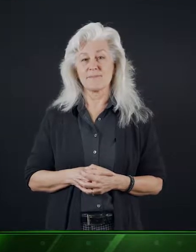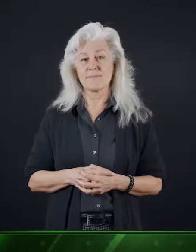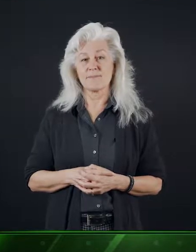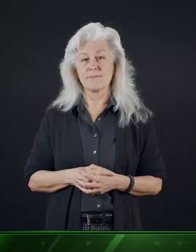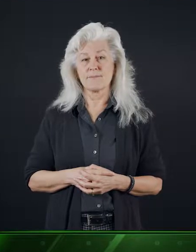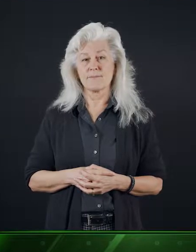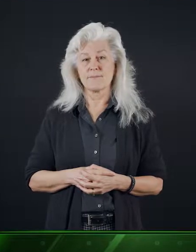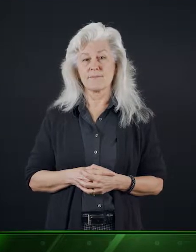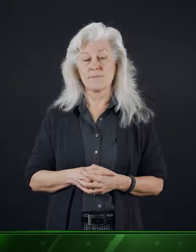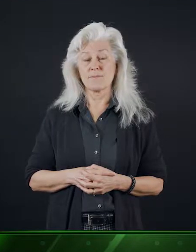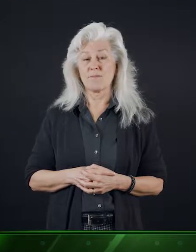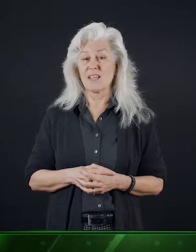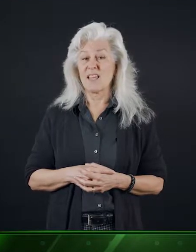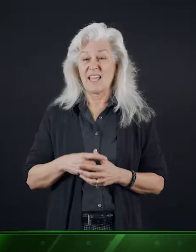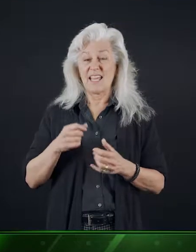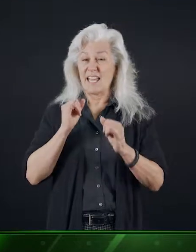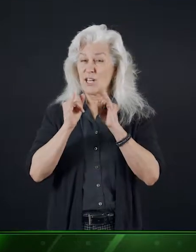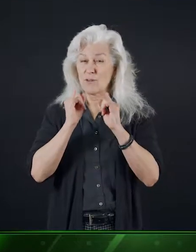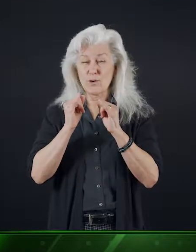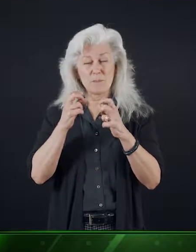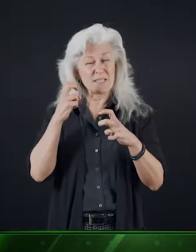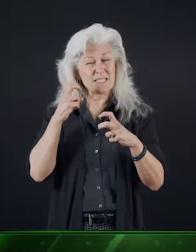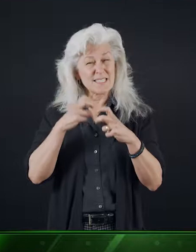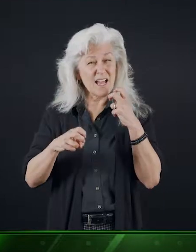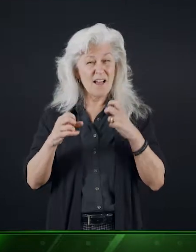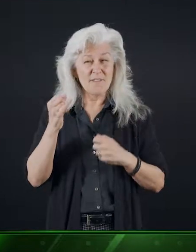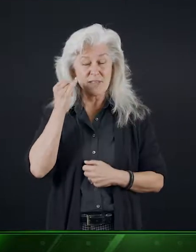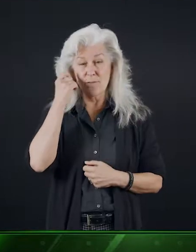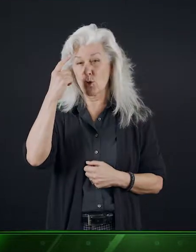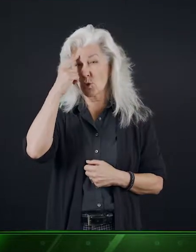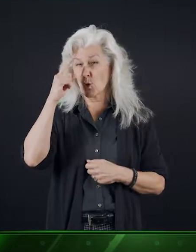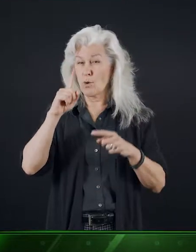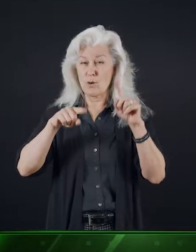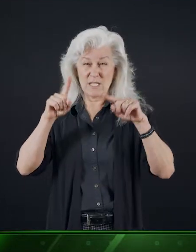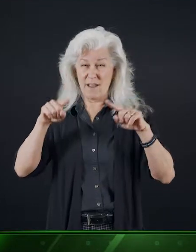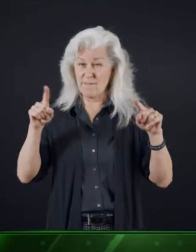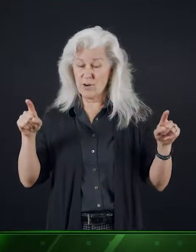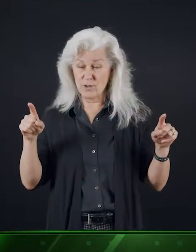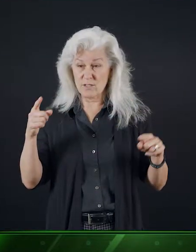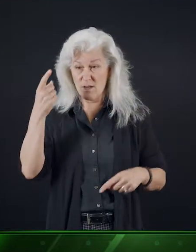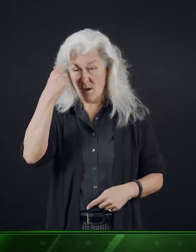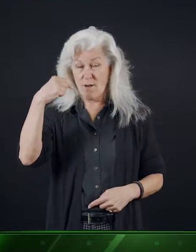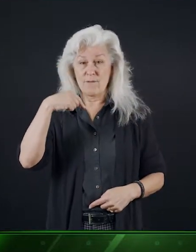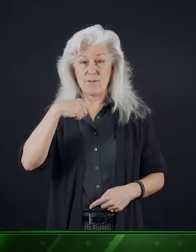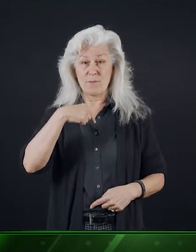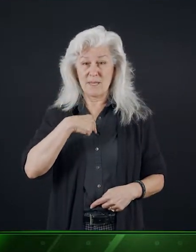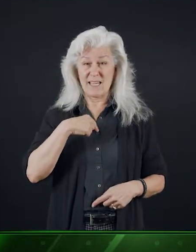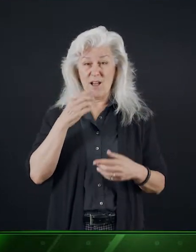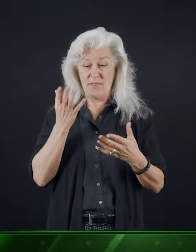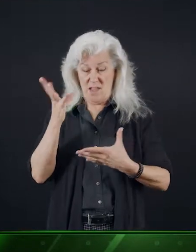Interviewing can be difficult when you're neurodiverse. For me, being on the autism spectrum,